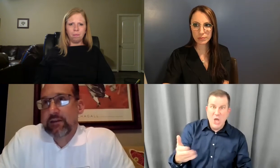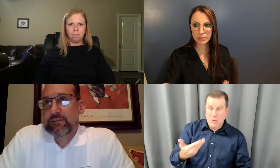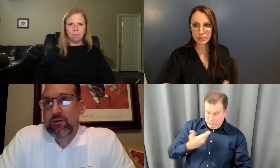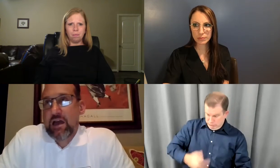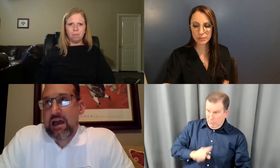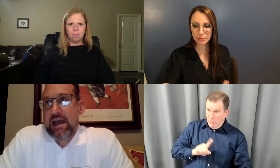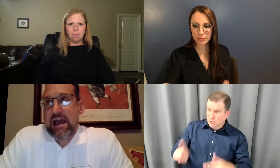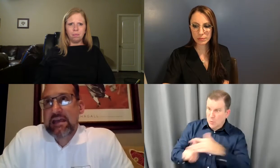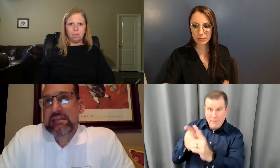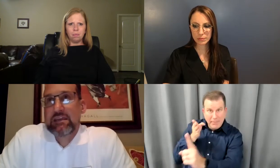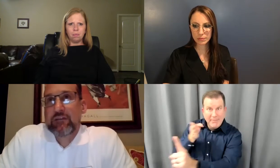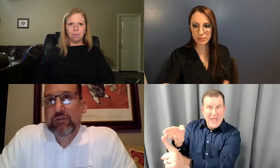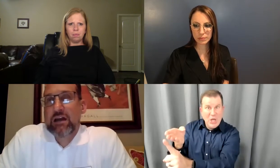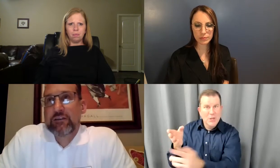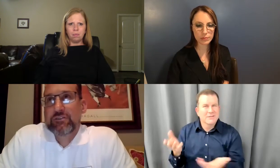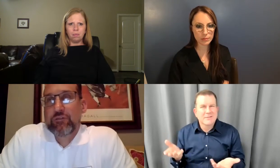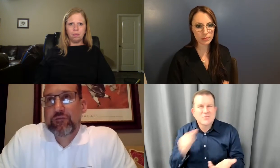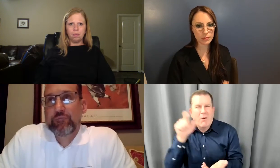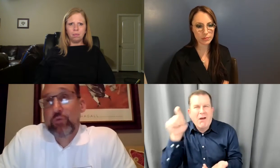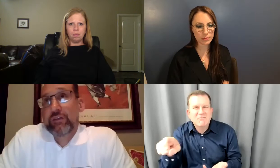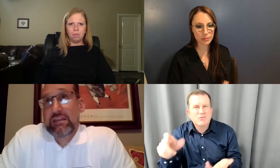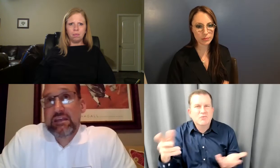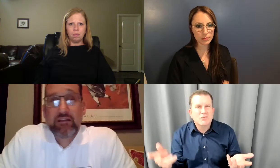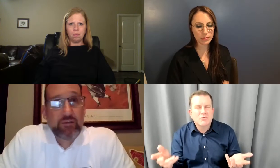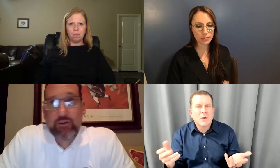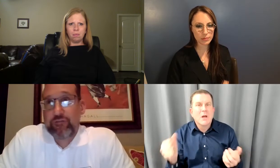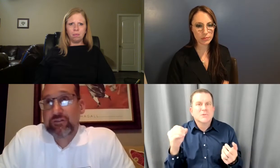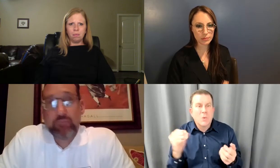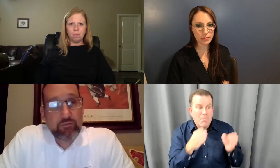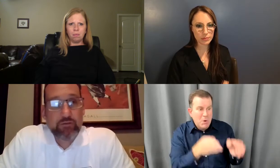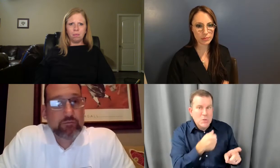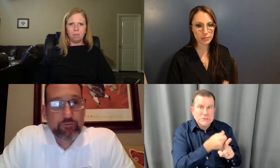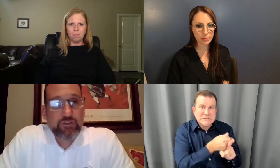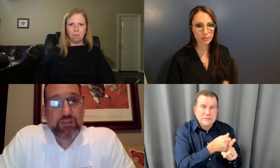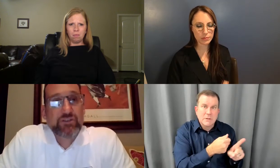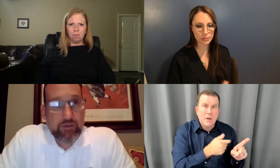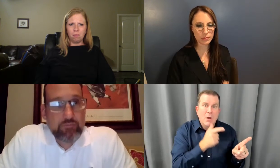And so I think it gives her eyes to both an ADA claim and a first amendment, free speech claim.